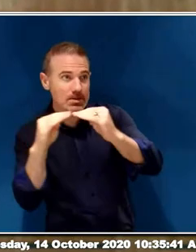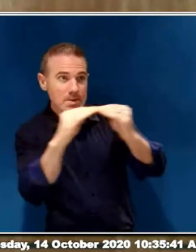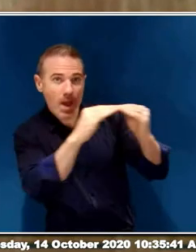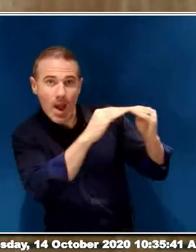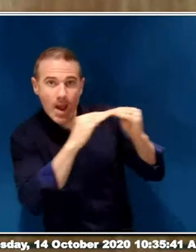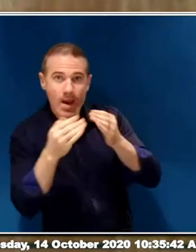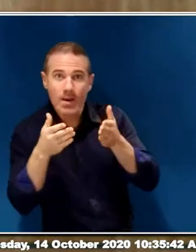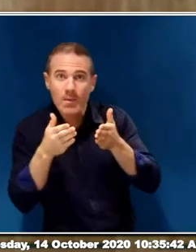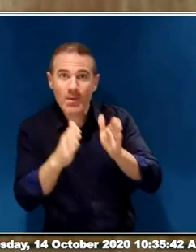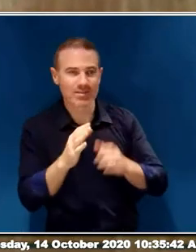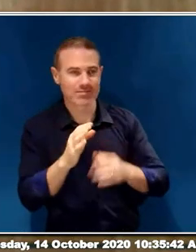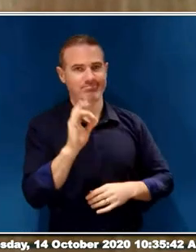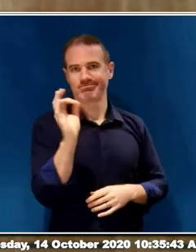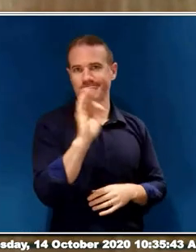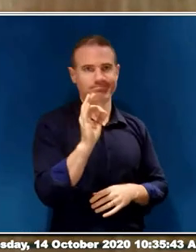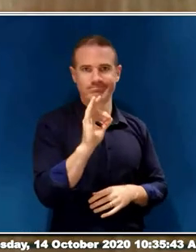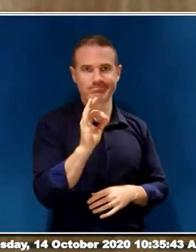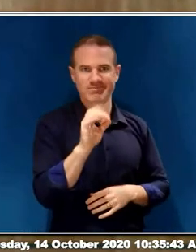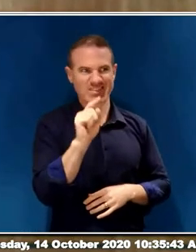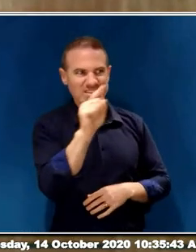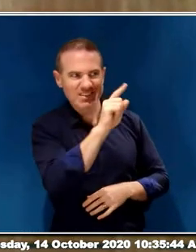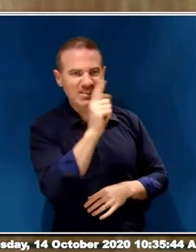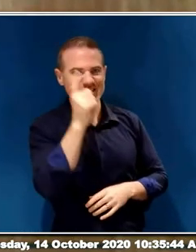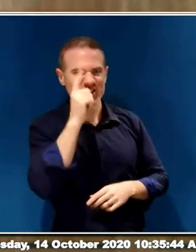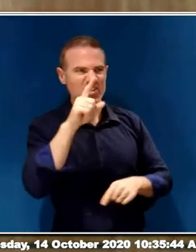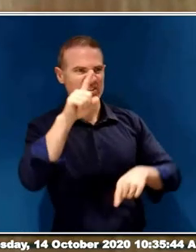was --- consistency was lacking.